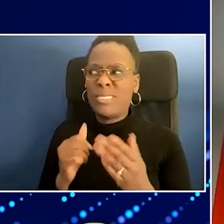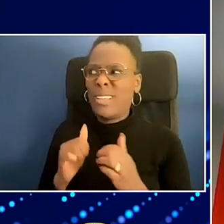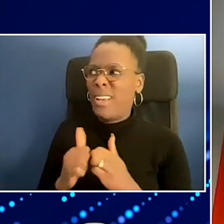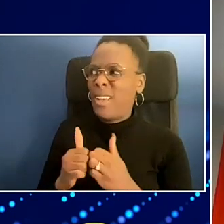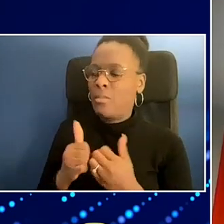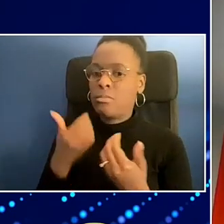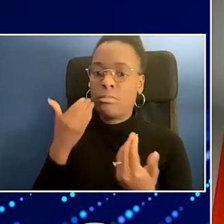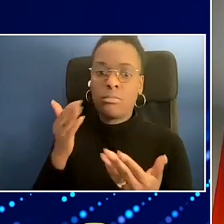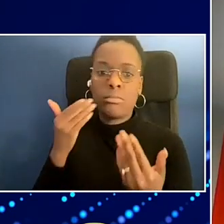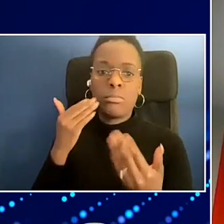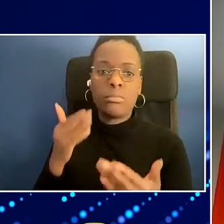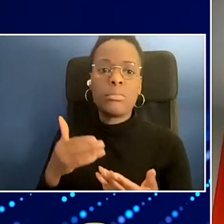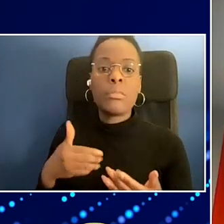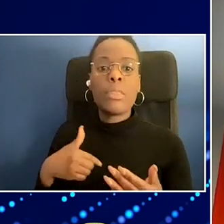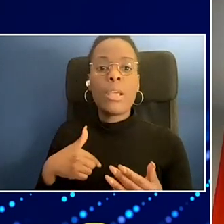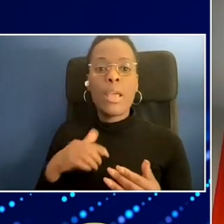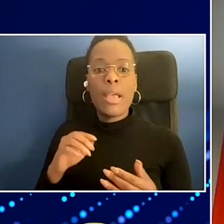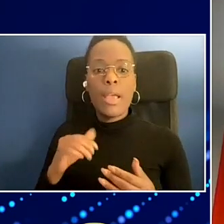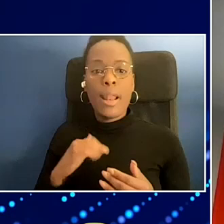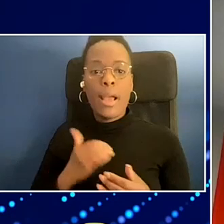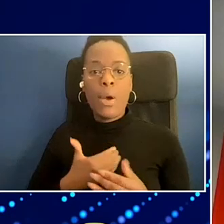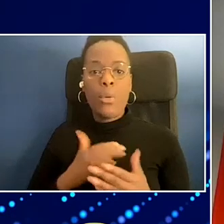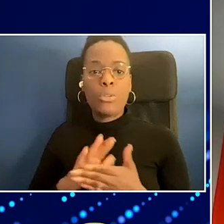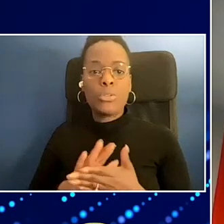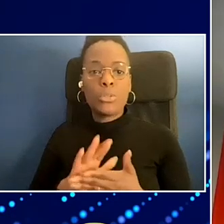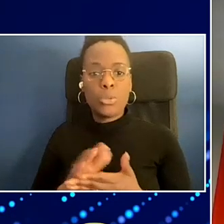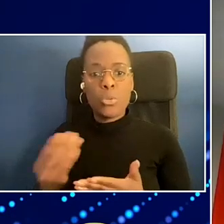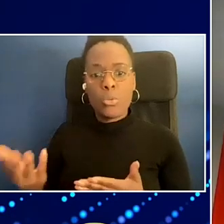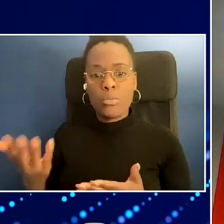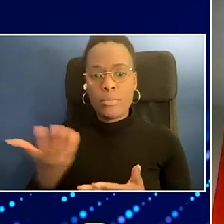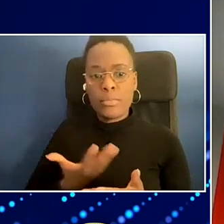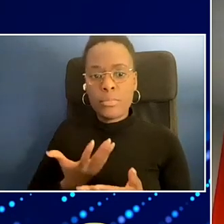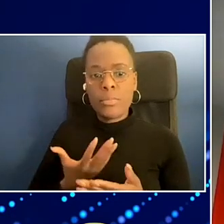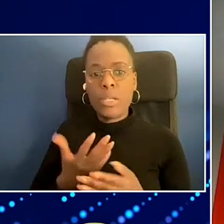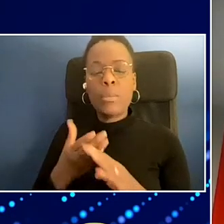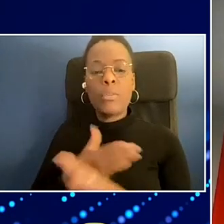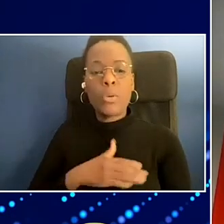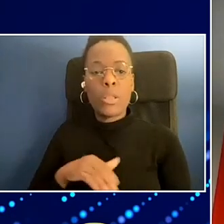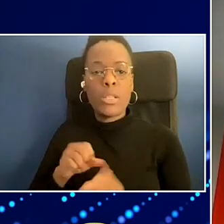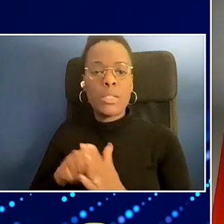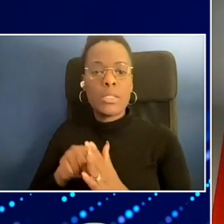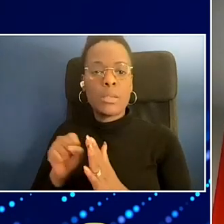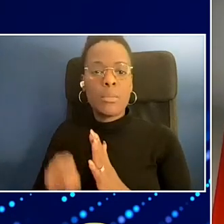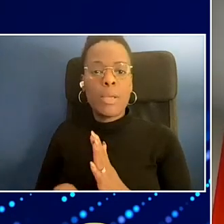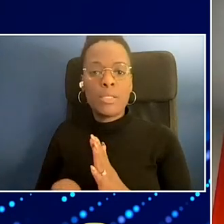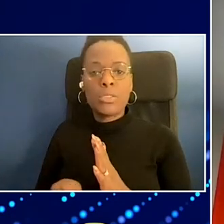access and how much the materials will cost, and how much- or- and if we can opt out if we would rather get books a